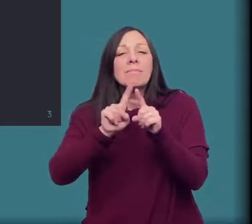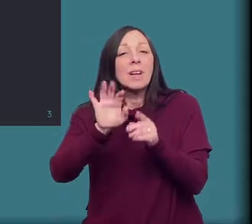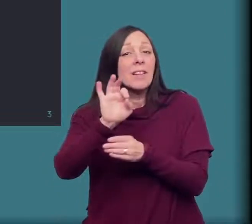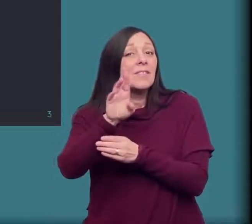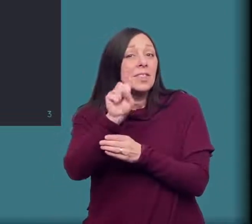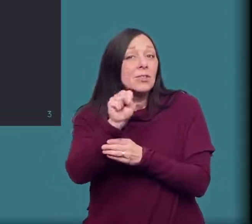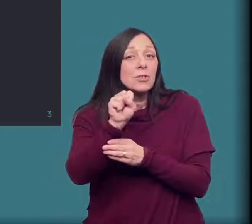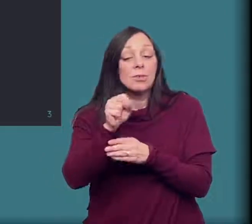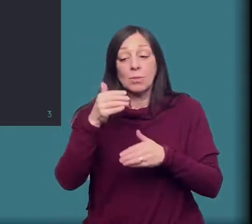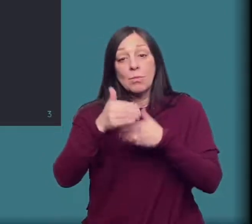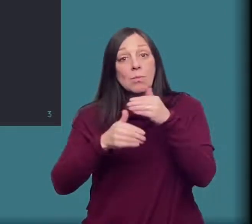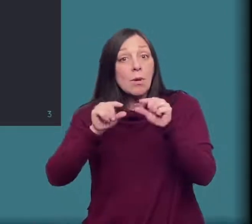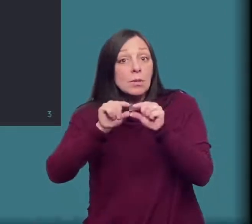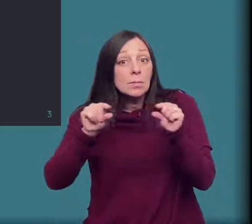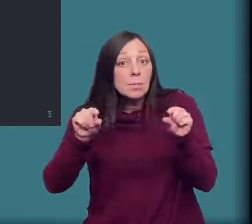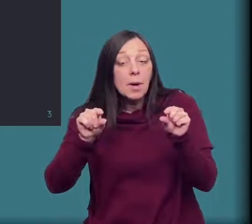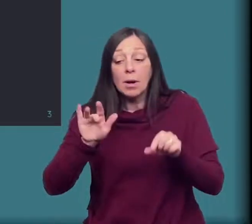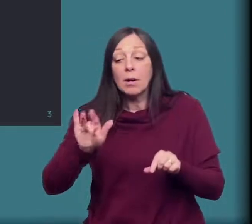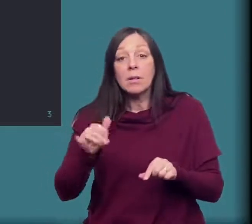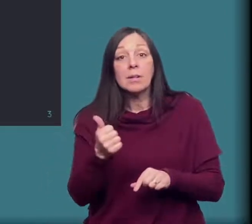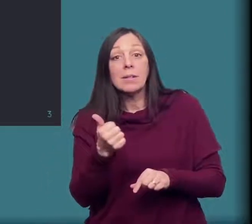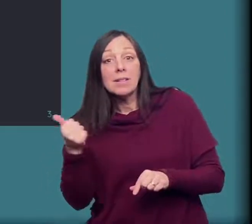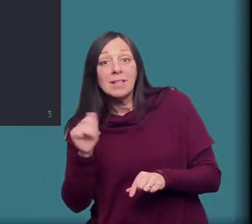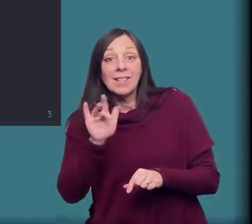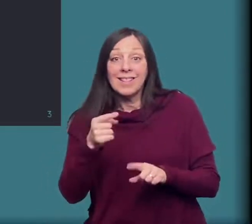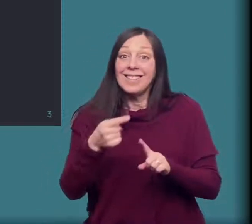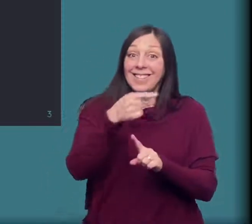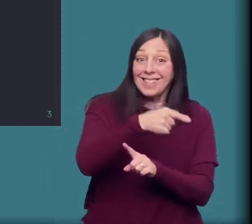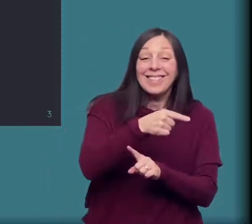We explore challenges and best practices related to the creation of a questionnaire optimized